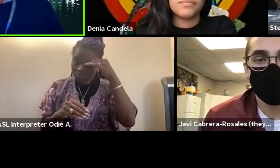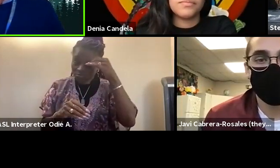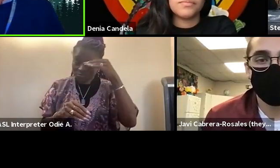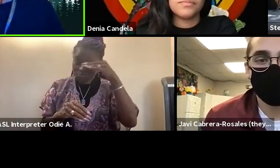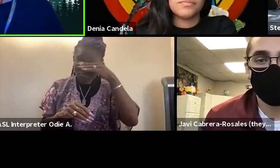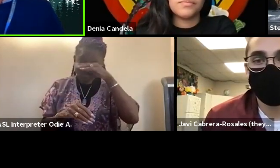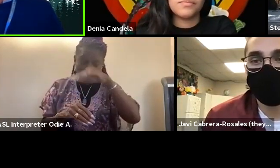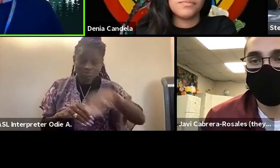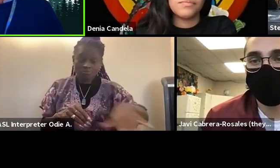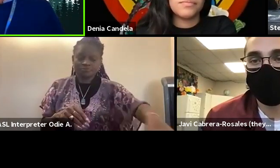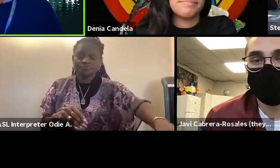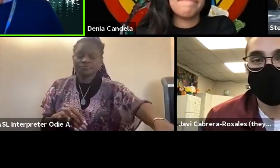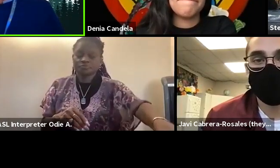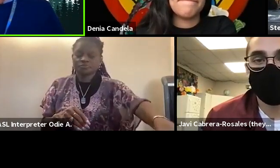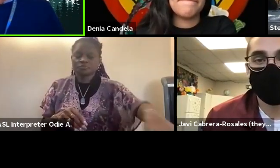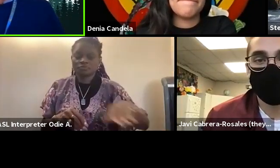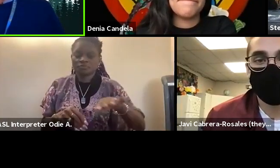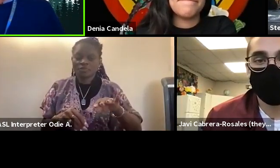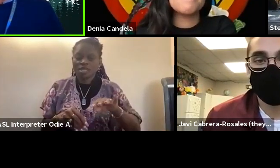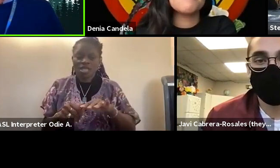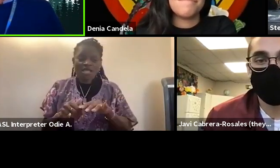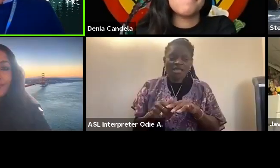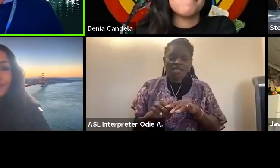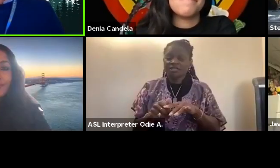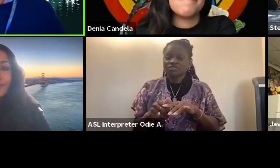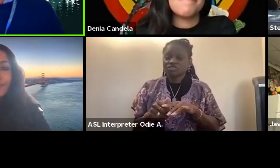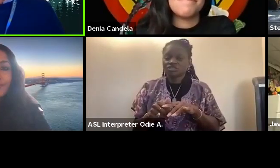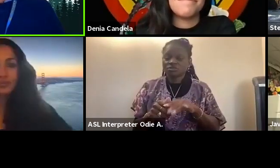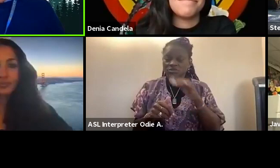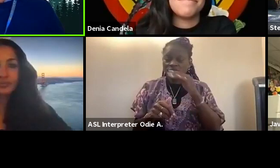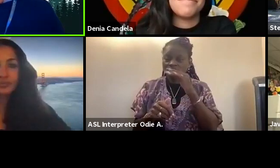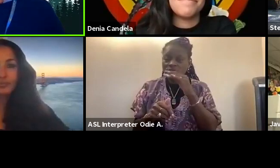Danny, I'm going to start with a really basic one for you.